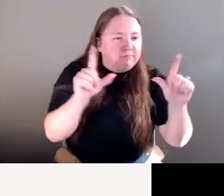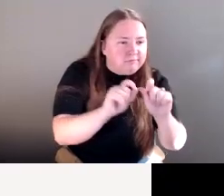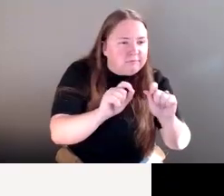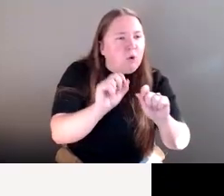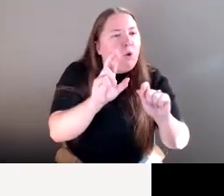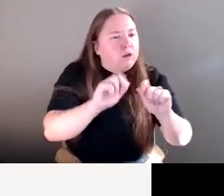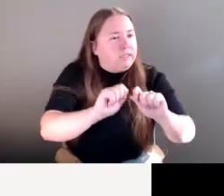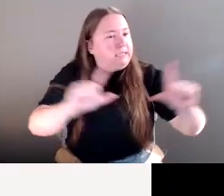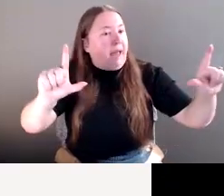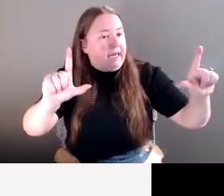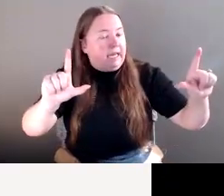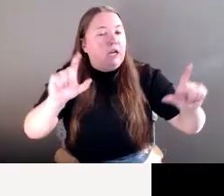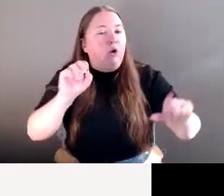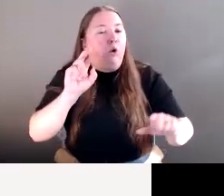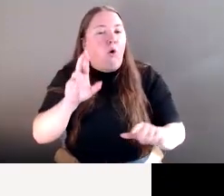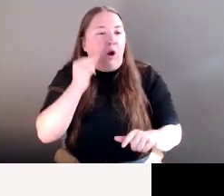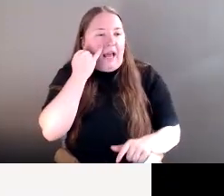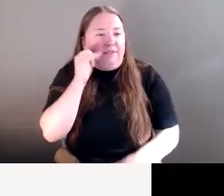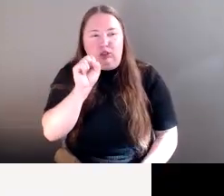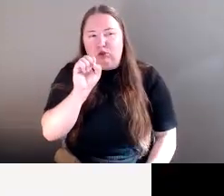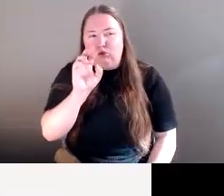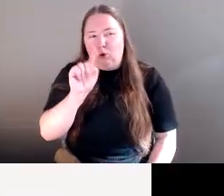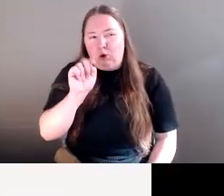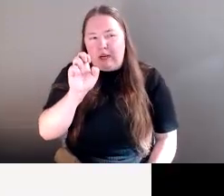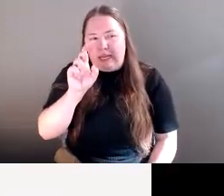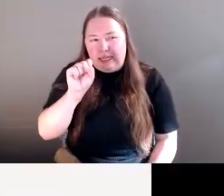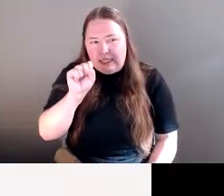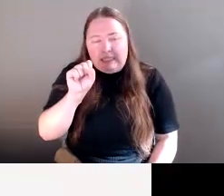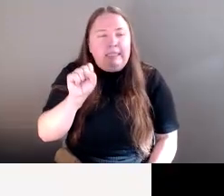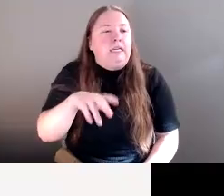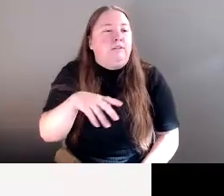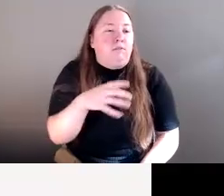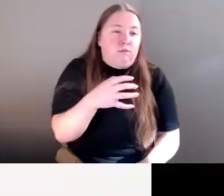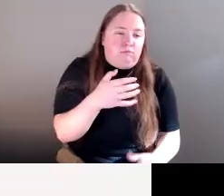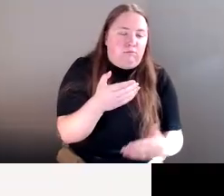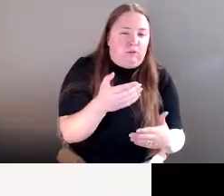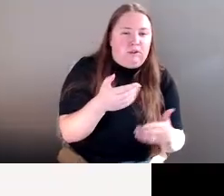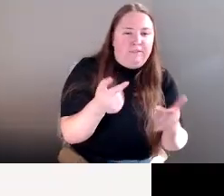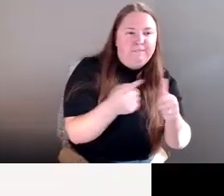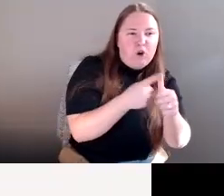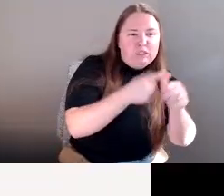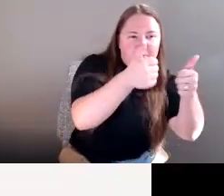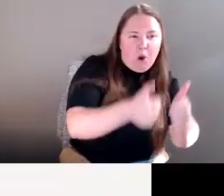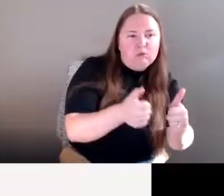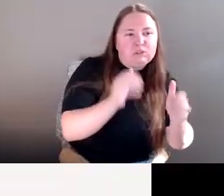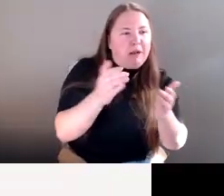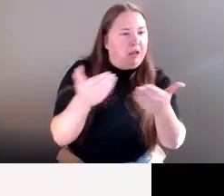or it's sorted from oldest to newest and whatnot. And you can also lock these preferences.